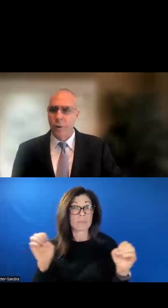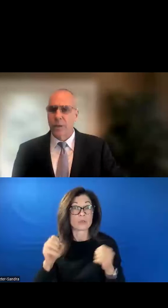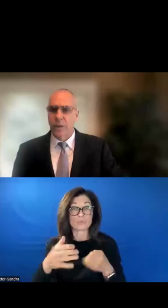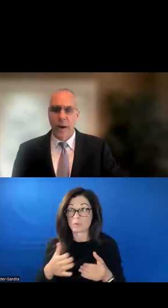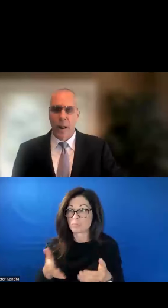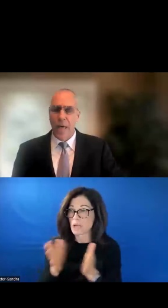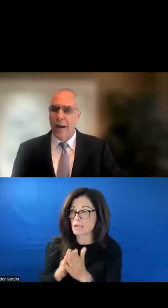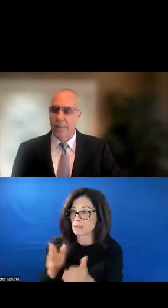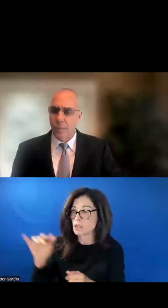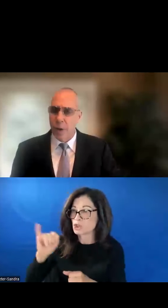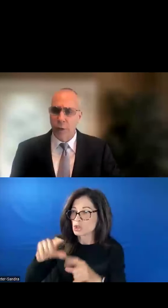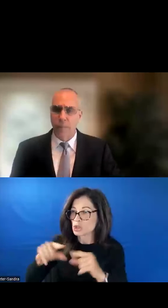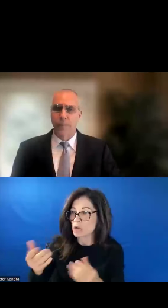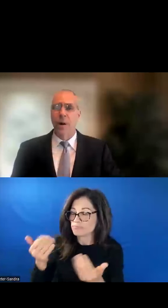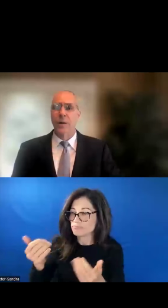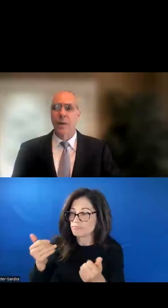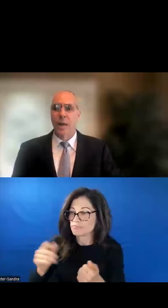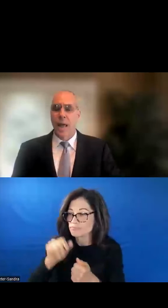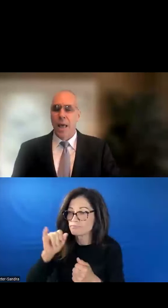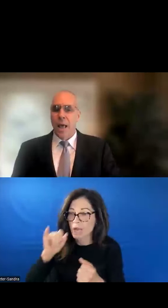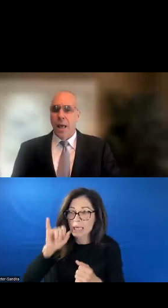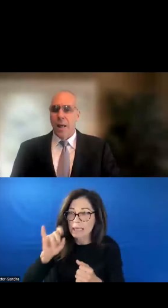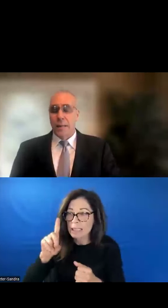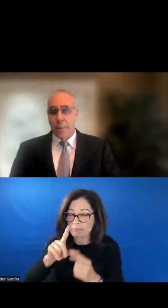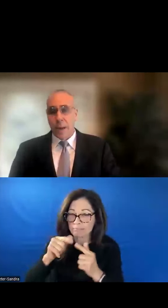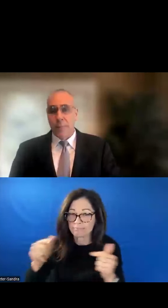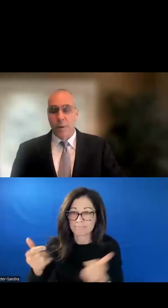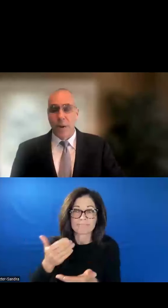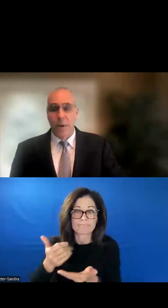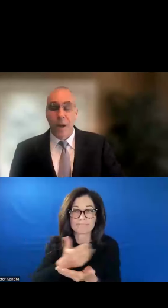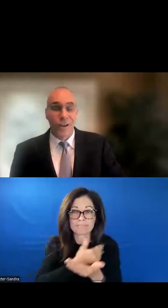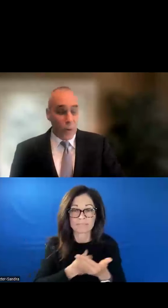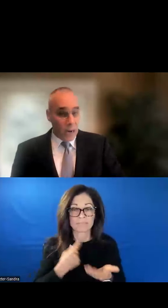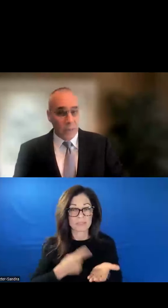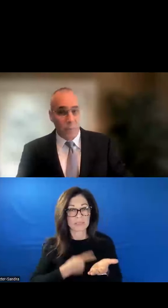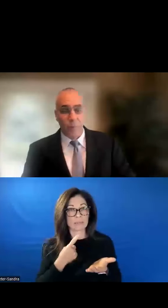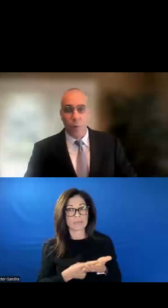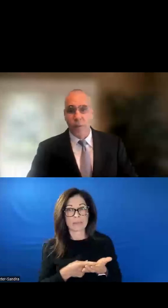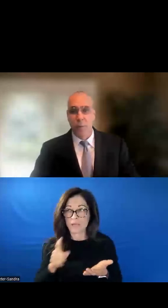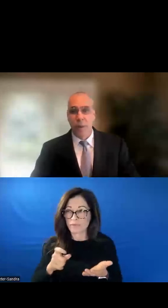AND GET THAT UP FRONT. SOMETIMES THEY ARE MADE TO UNDRESS BEFORE THEY